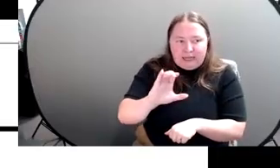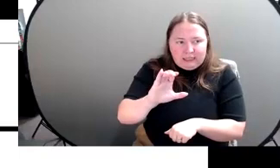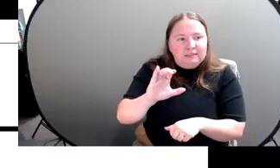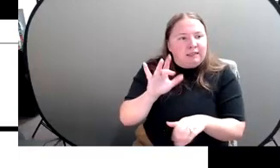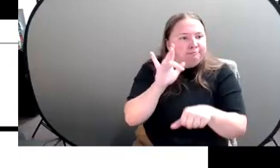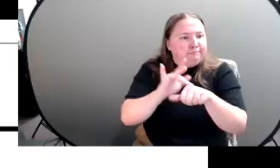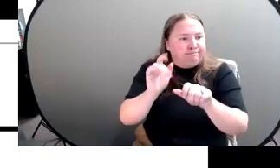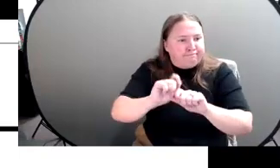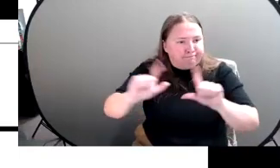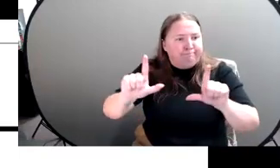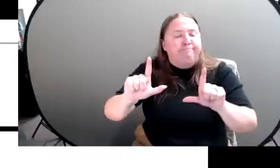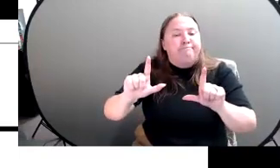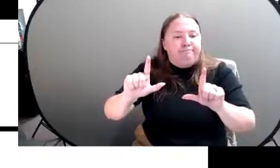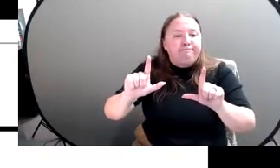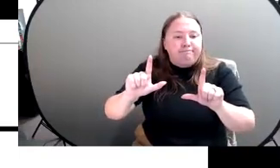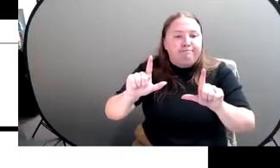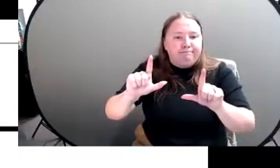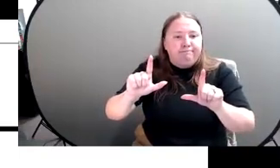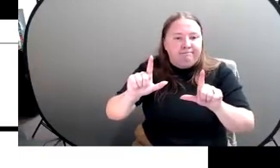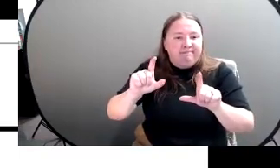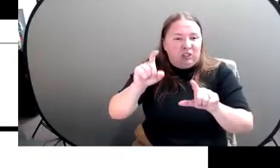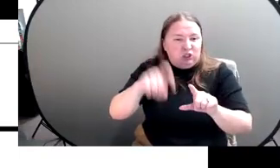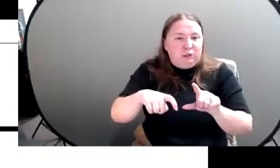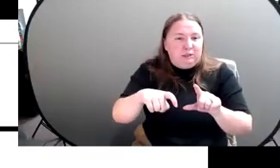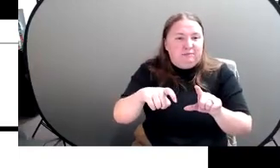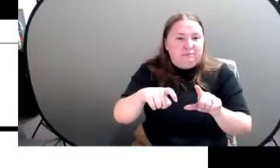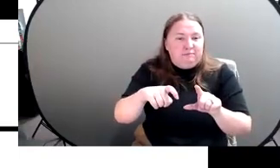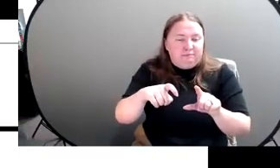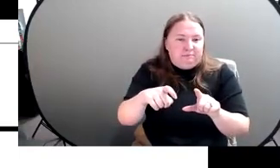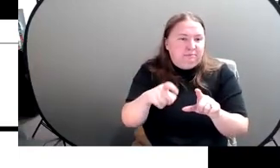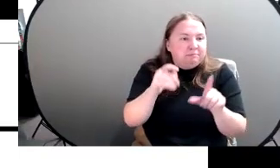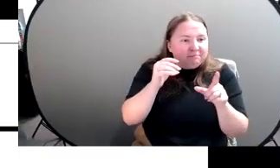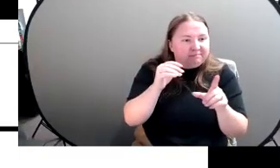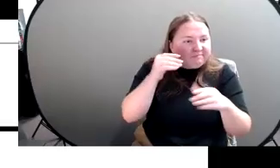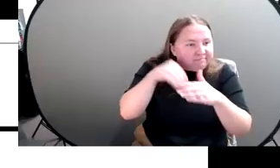and they should be going and you can remind them in announcements,